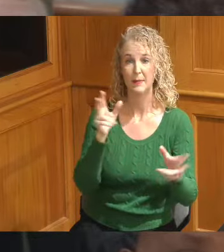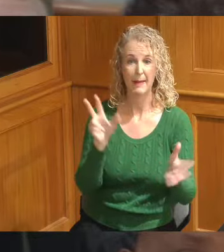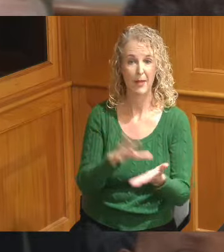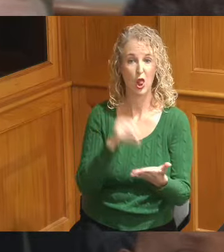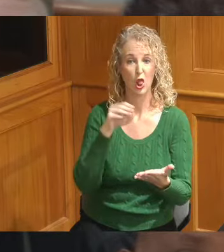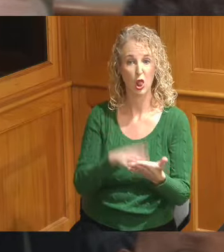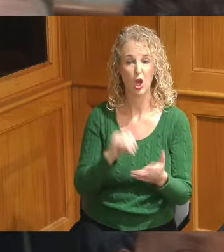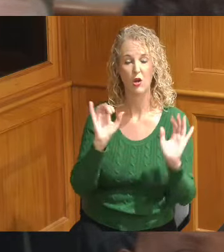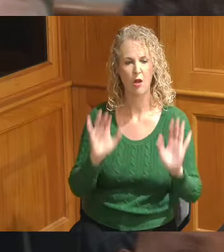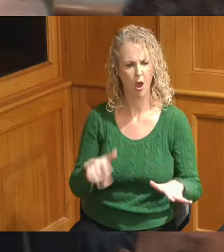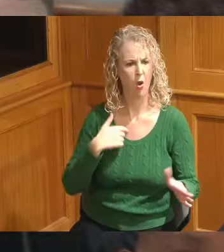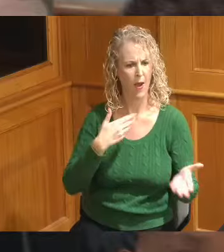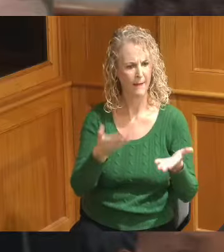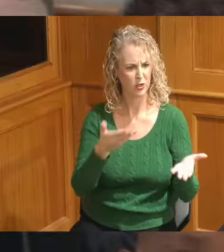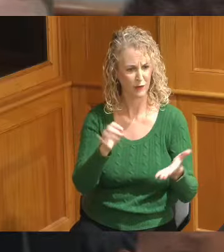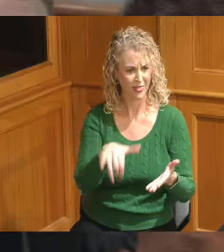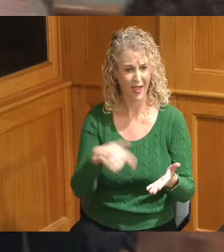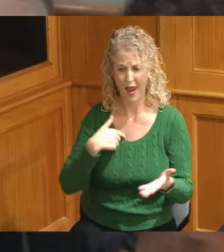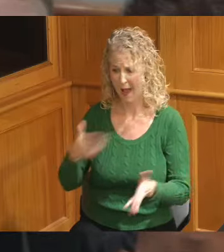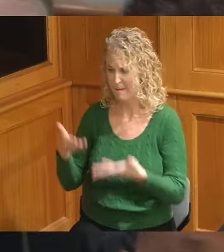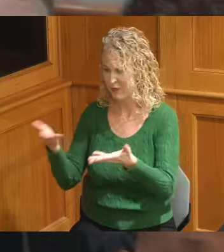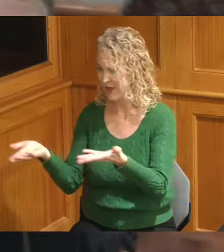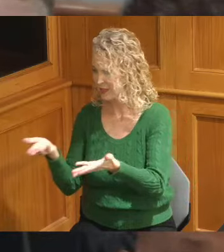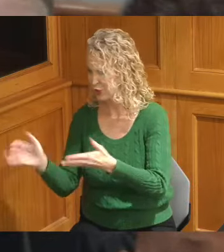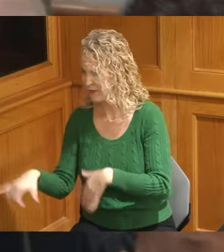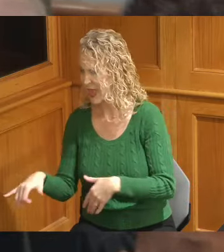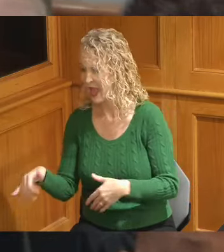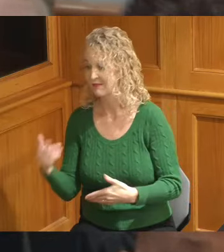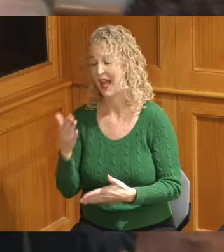services and security services, we're starting to consolidate some of that stuff. So, it's a